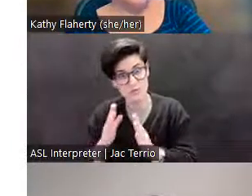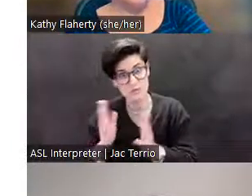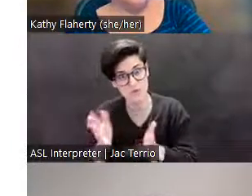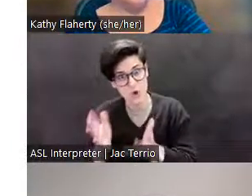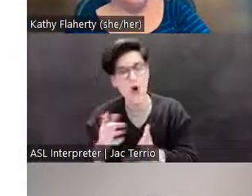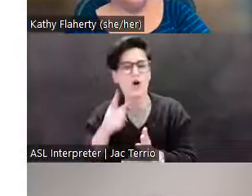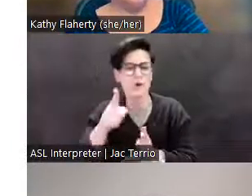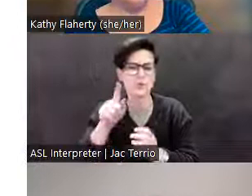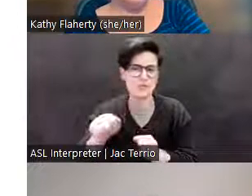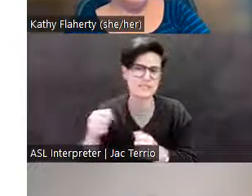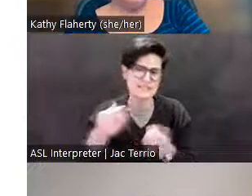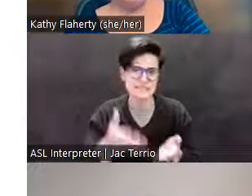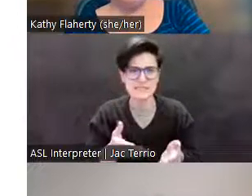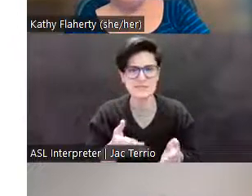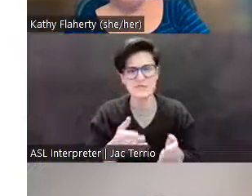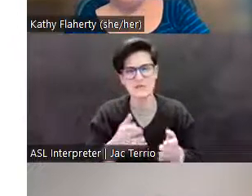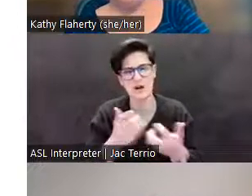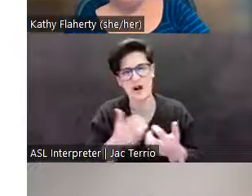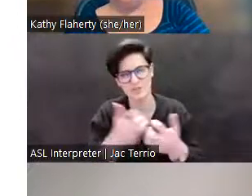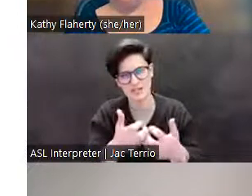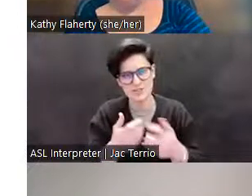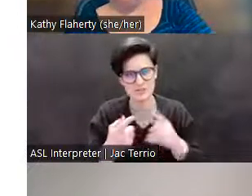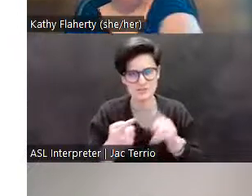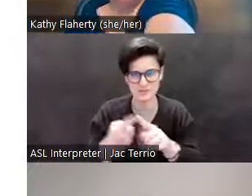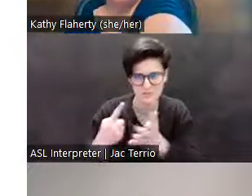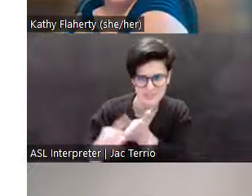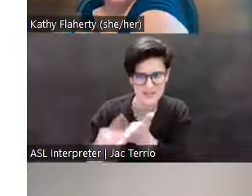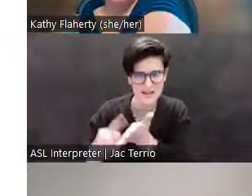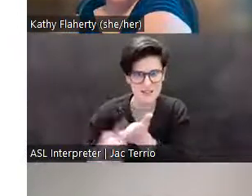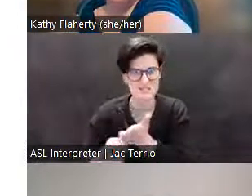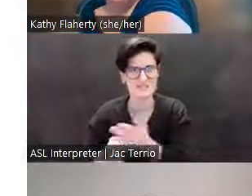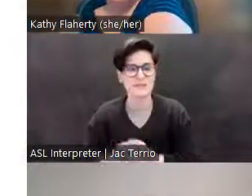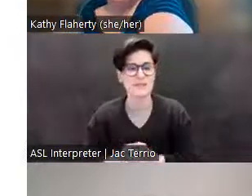and both the employer and the applicant or the employee with the disability, have to